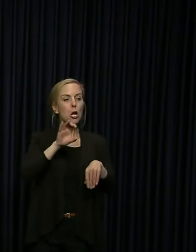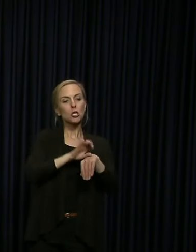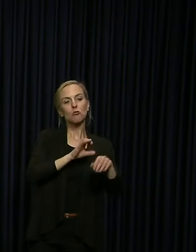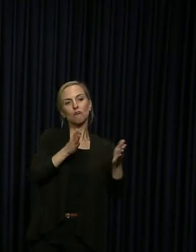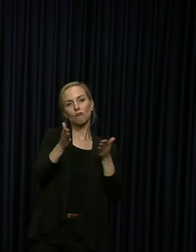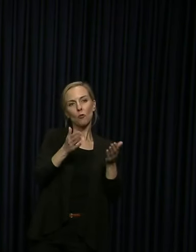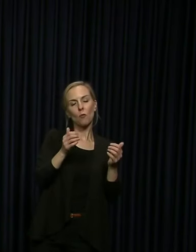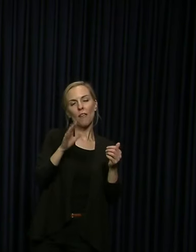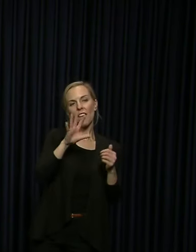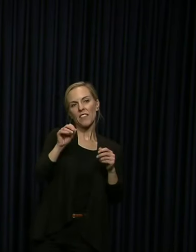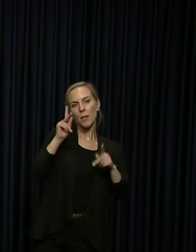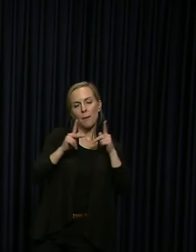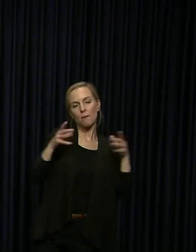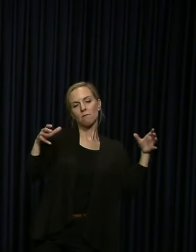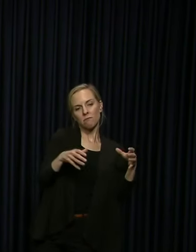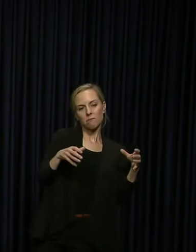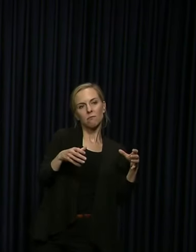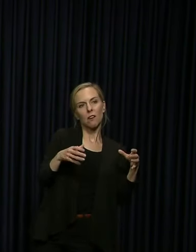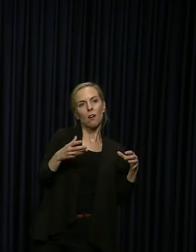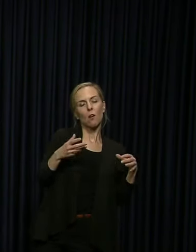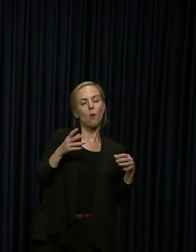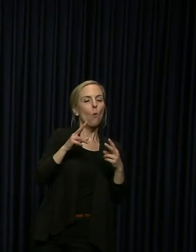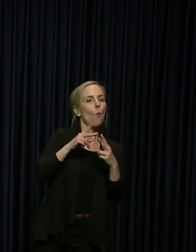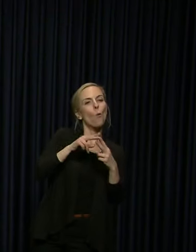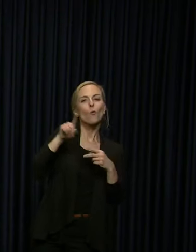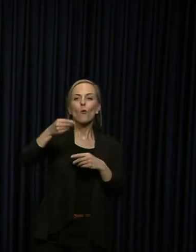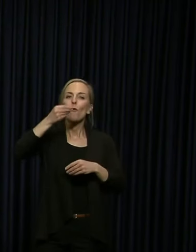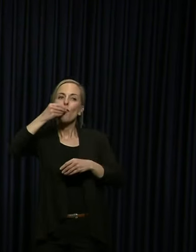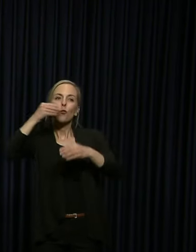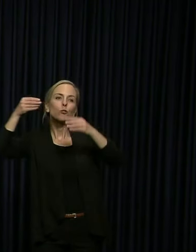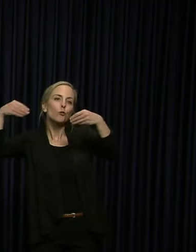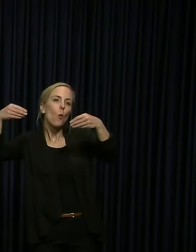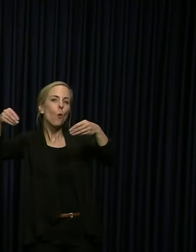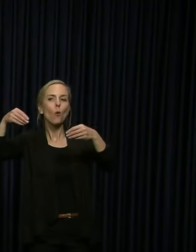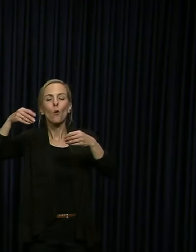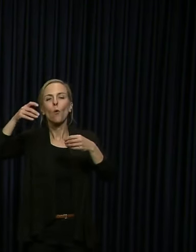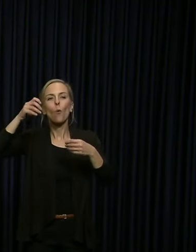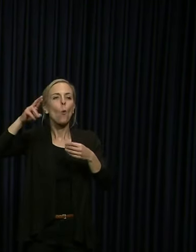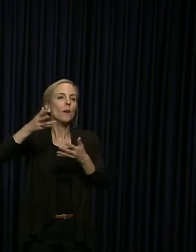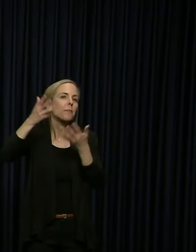AND ALL WE HAVE TO DO TO DO THAT IS TO FOLLOW THE GUIDANCE AND TO